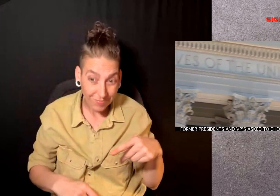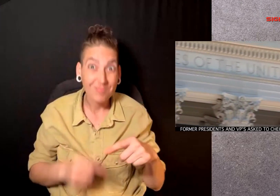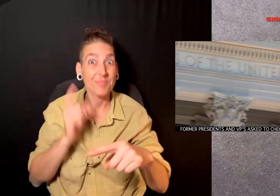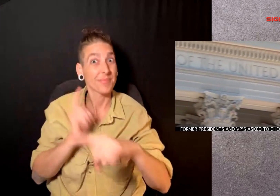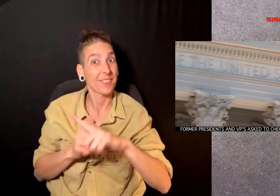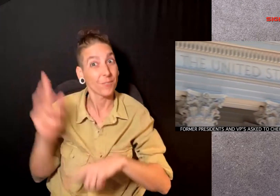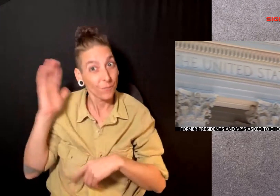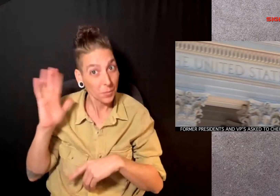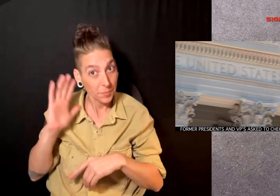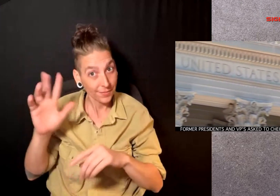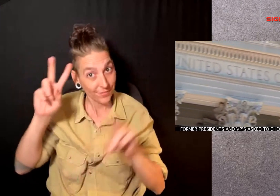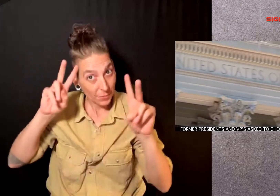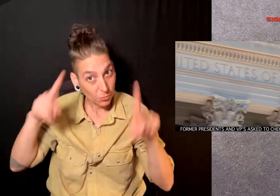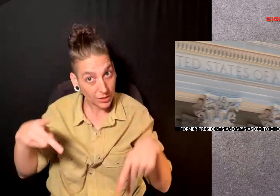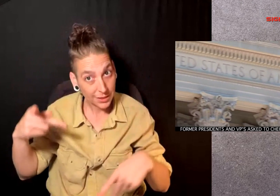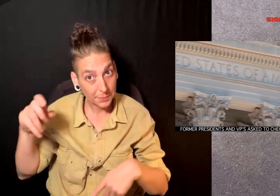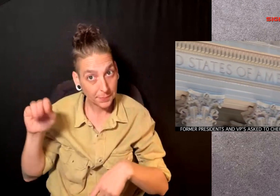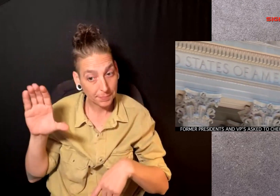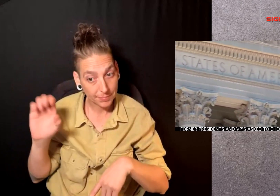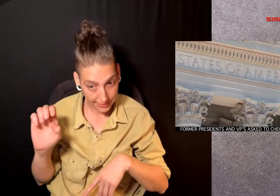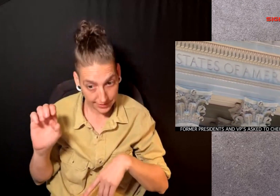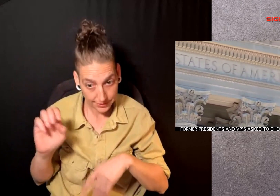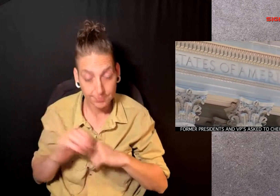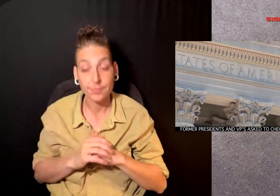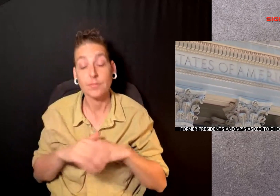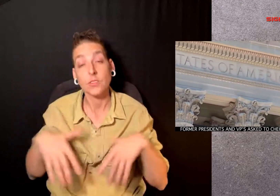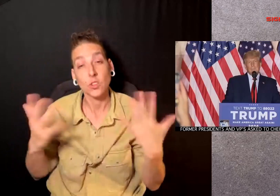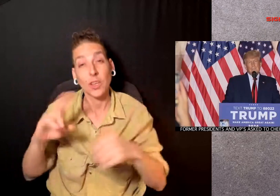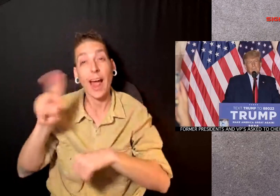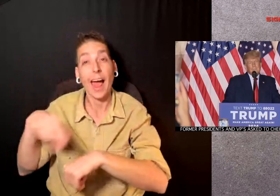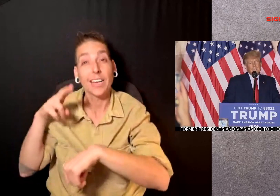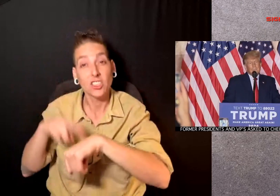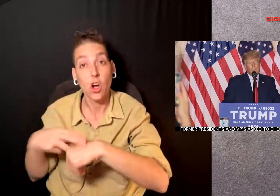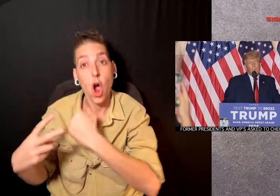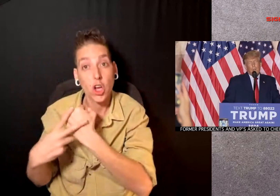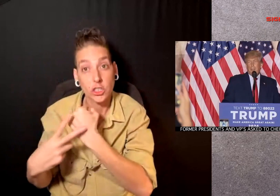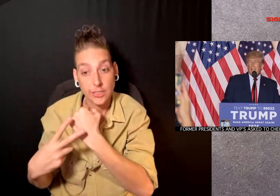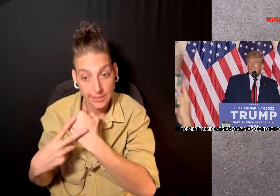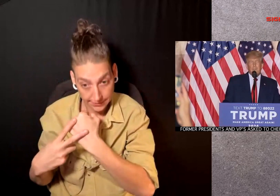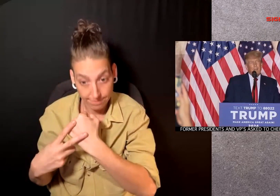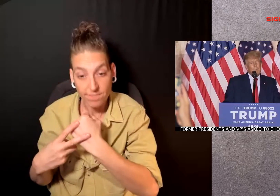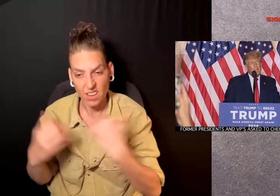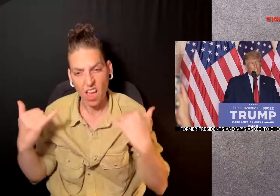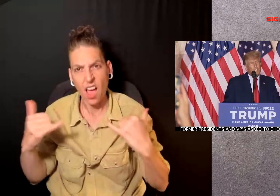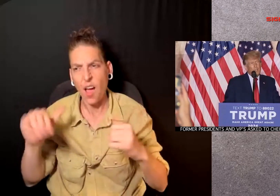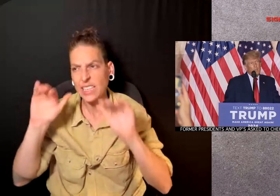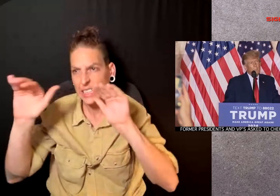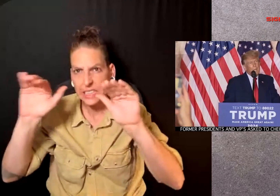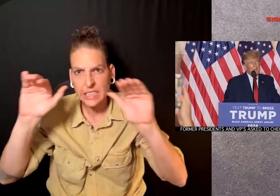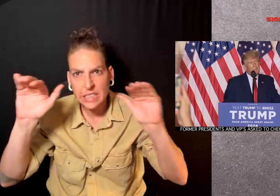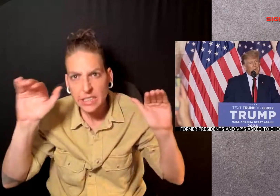former President Donald Trump and former Vice President Mike Pence the national archives is